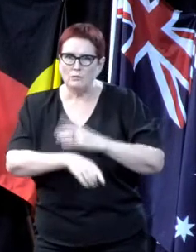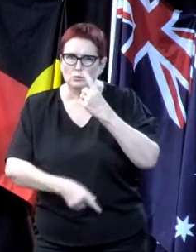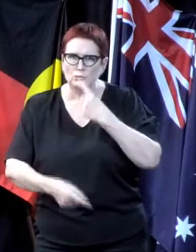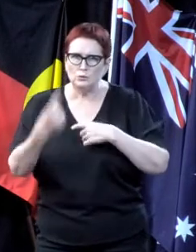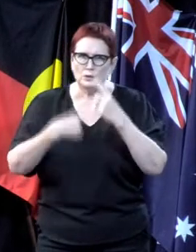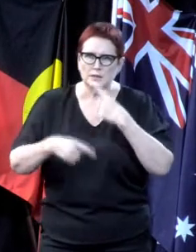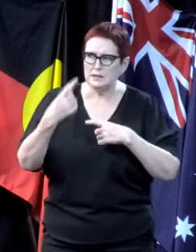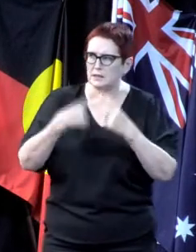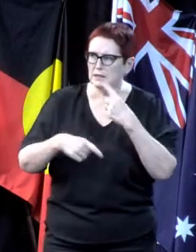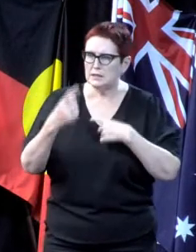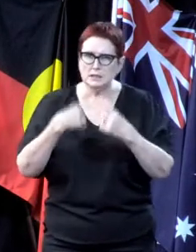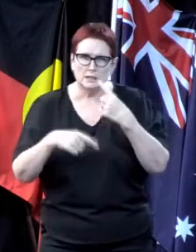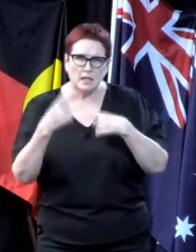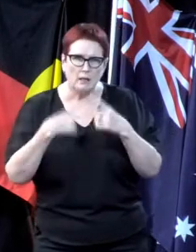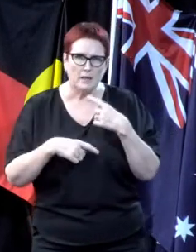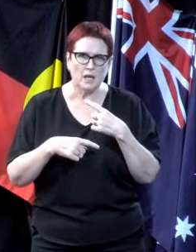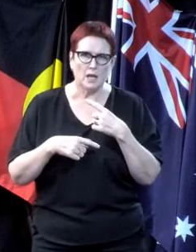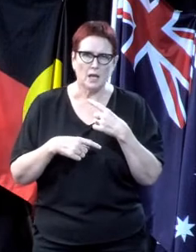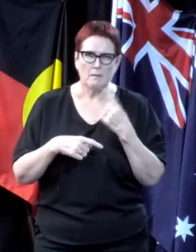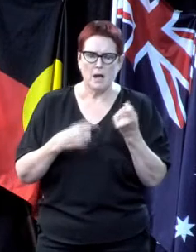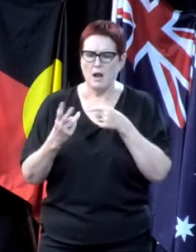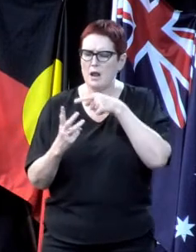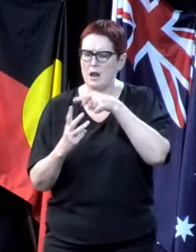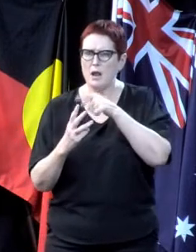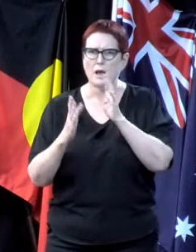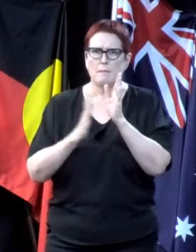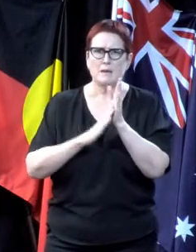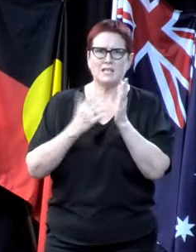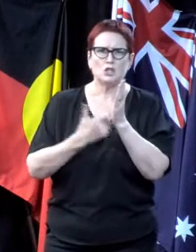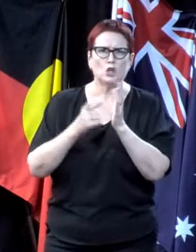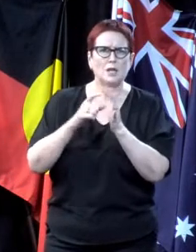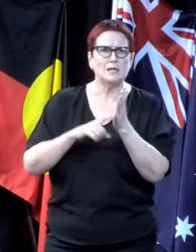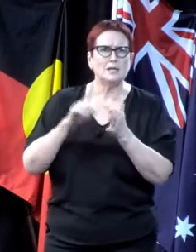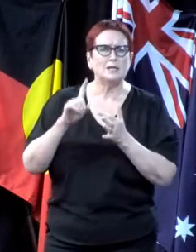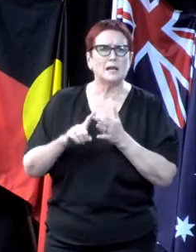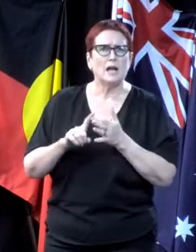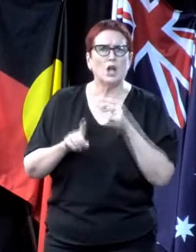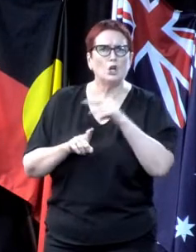Commission, but I do want to come to you, Mr Dale, about your own personal experience in co-teaching back when you were teaching, because you had a direct